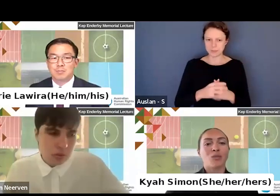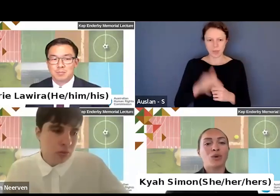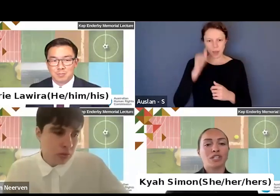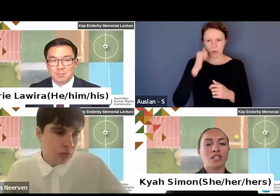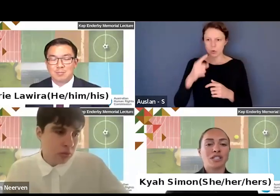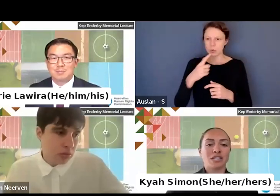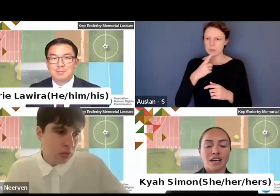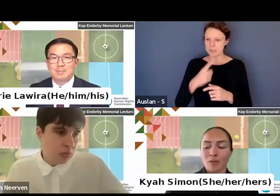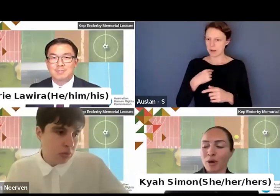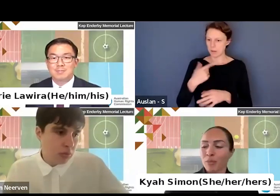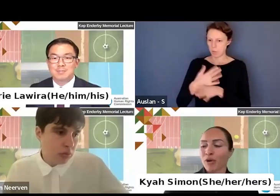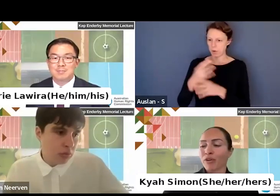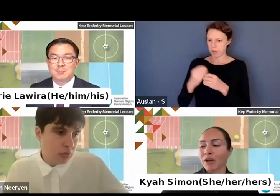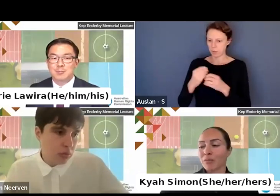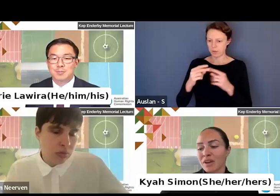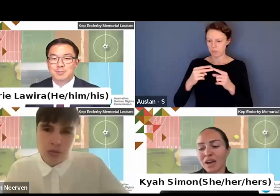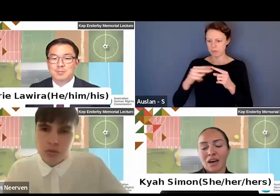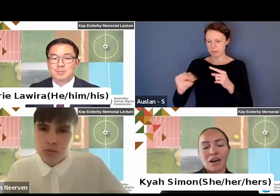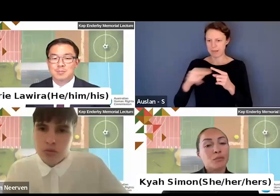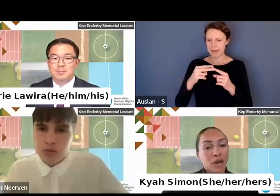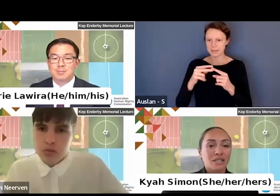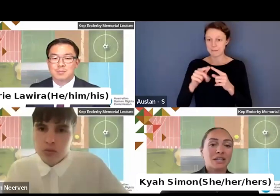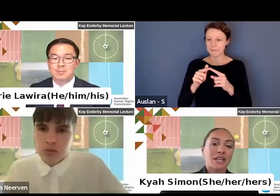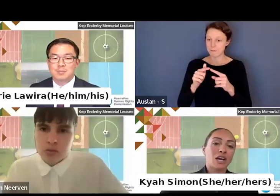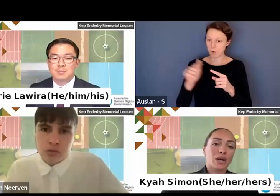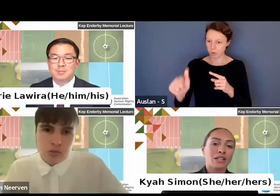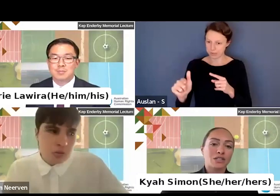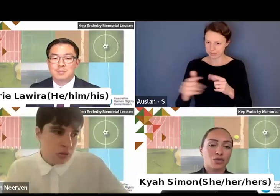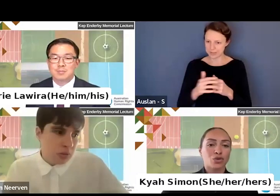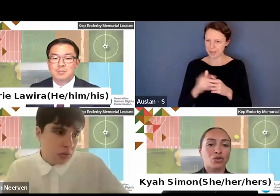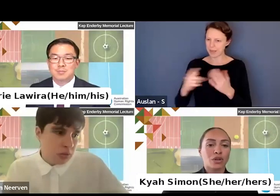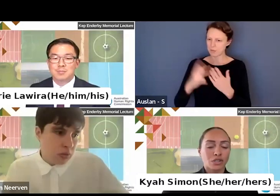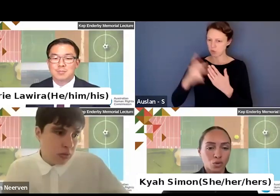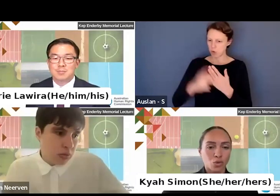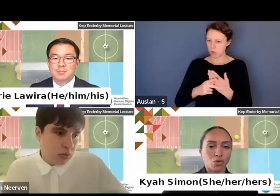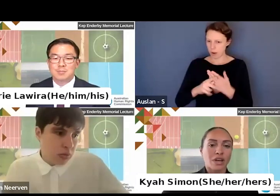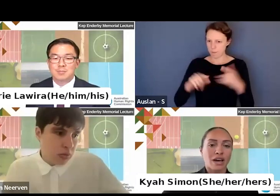which is a program basically going into schools